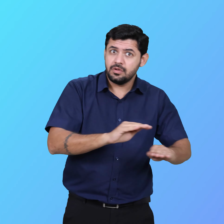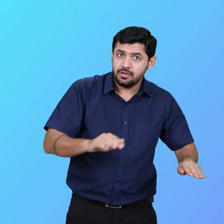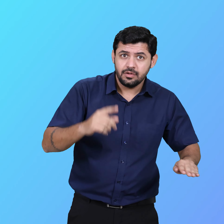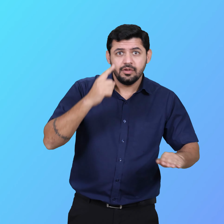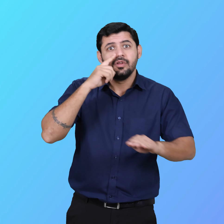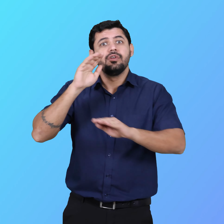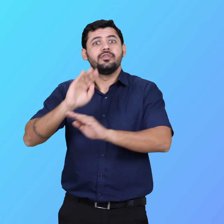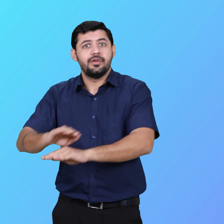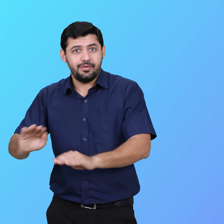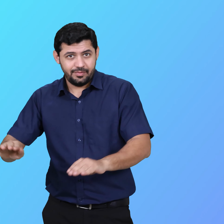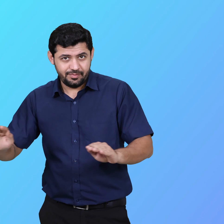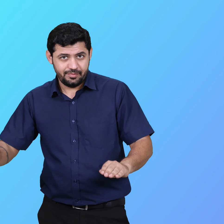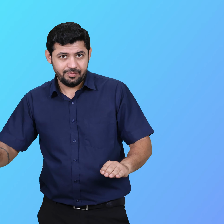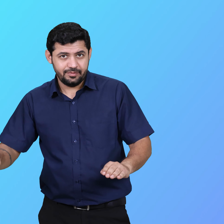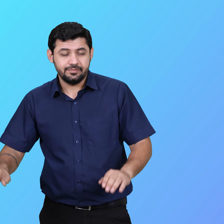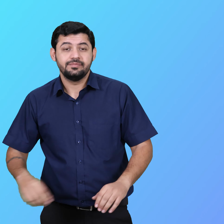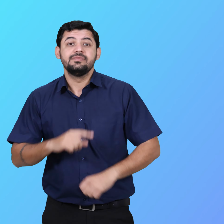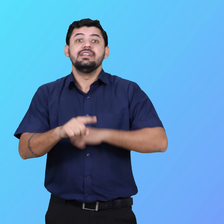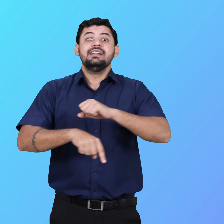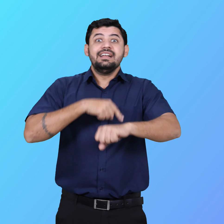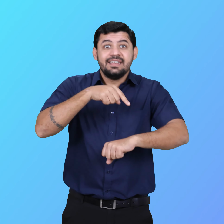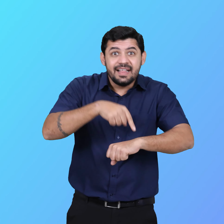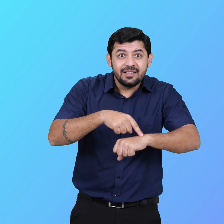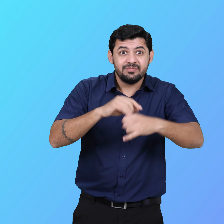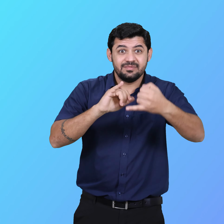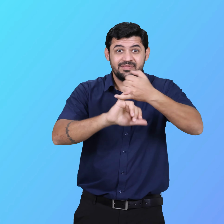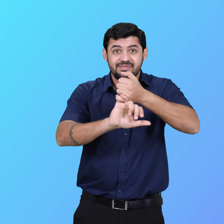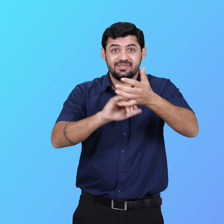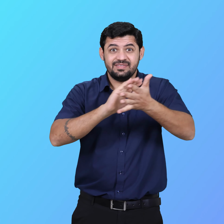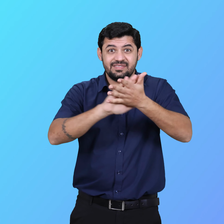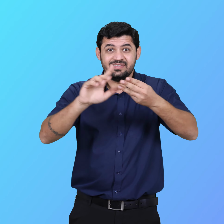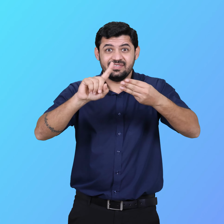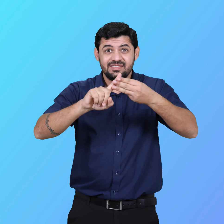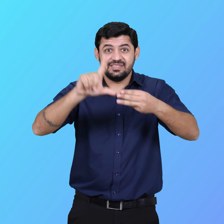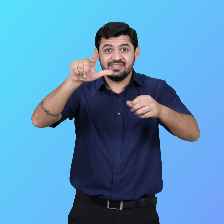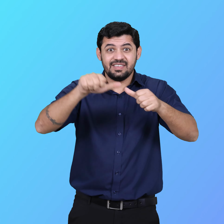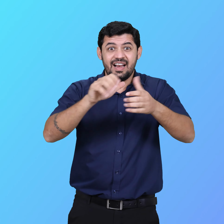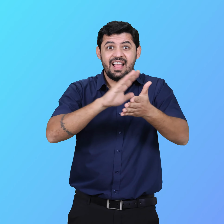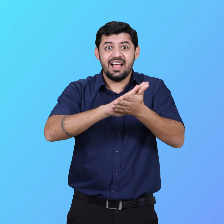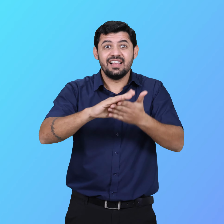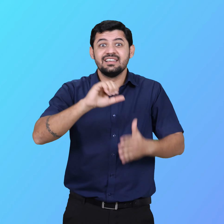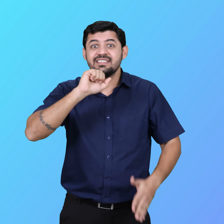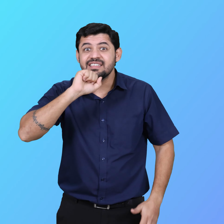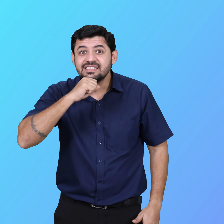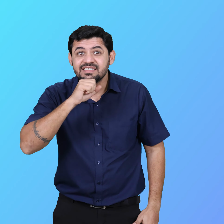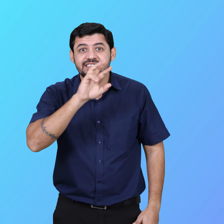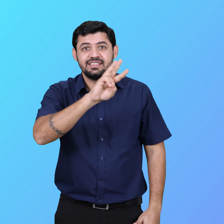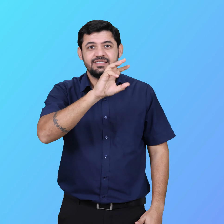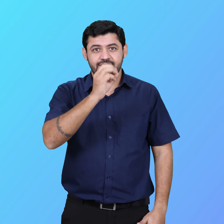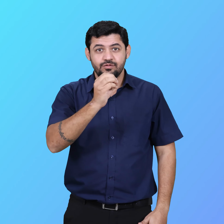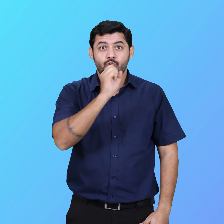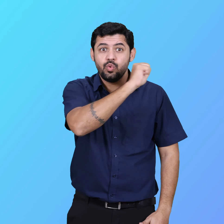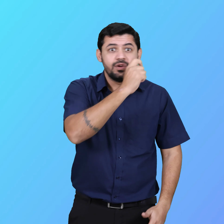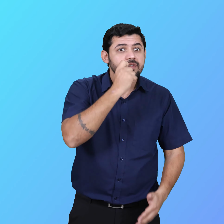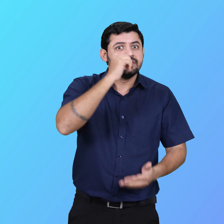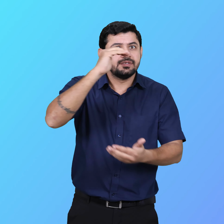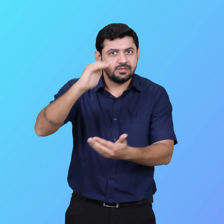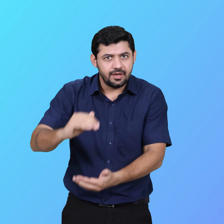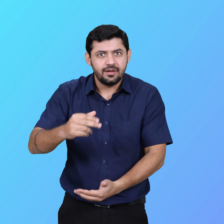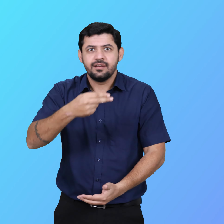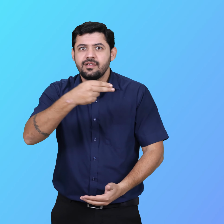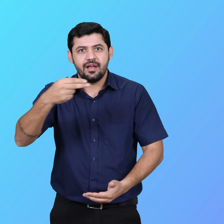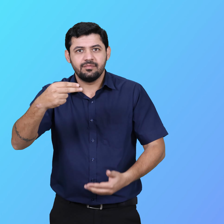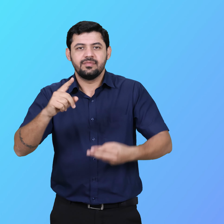When Shelah was 30 years old, he had a son named Eber.